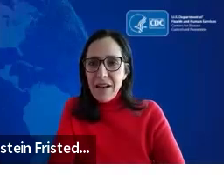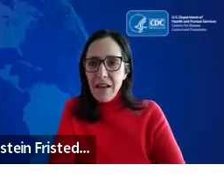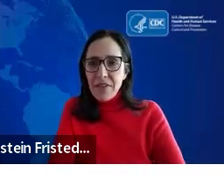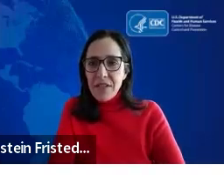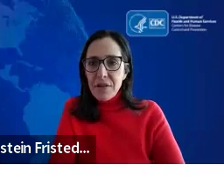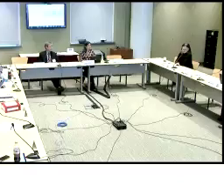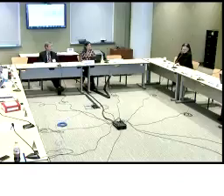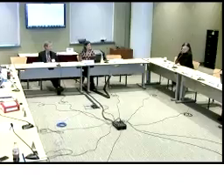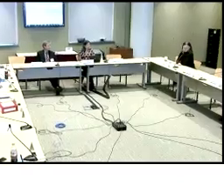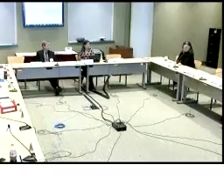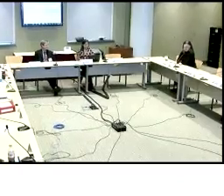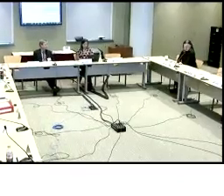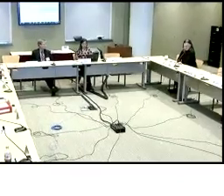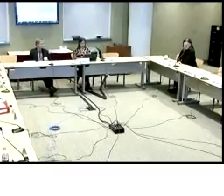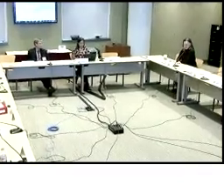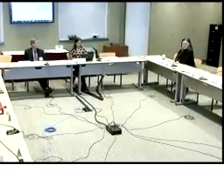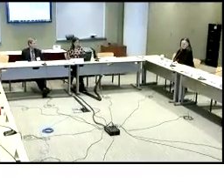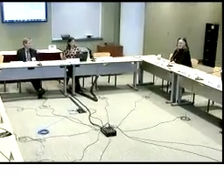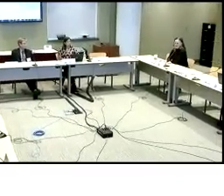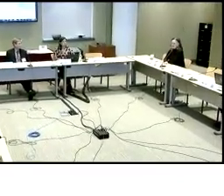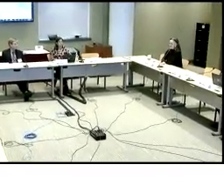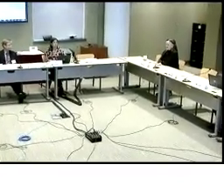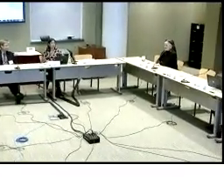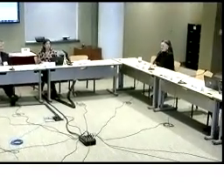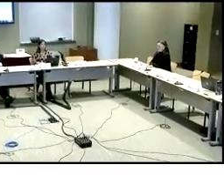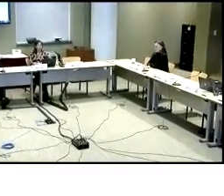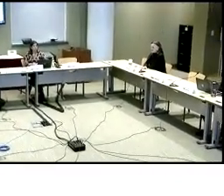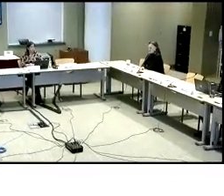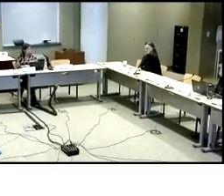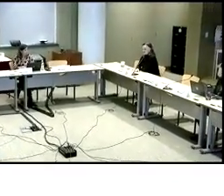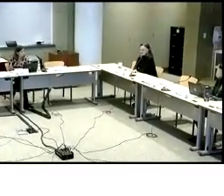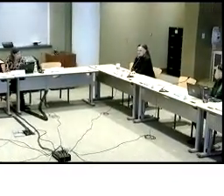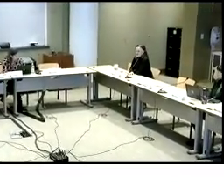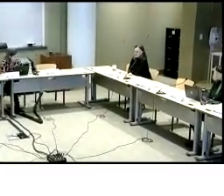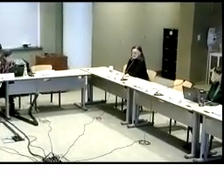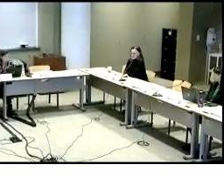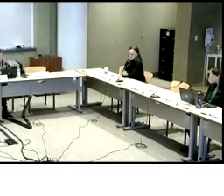Thank you, Andi. Yeah, thank you, Andi. And thank all of you for your work on ACD.